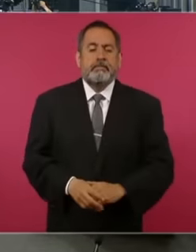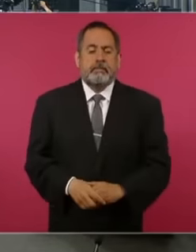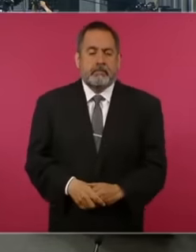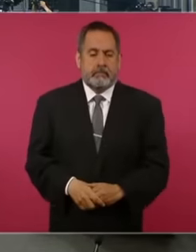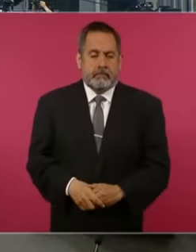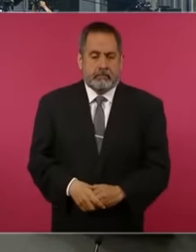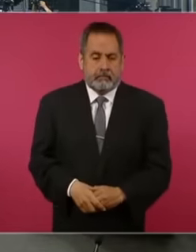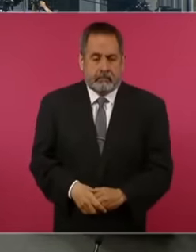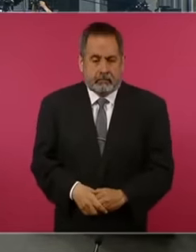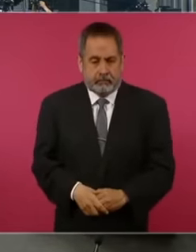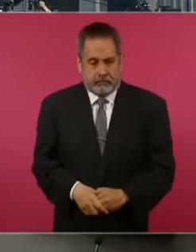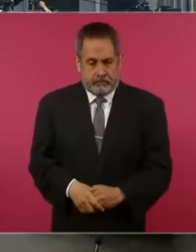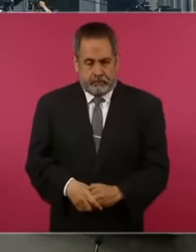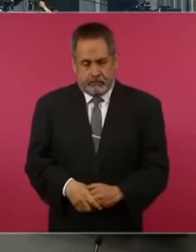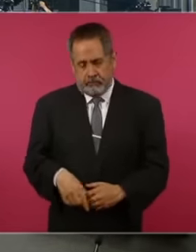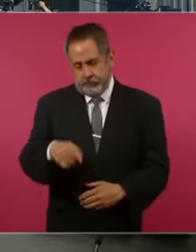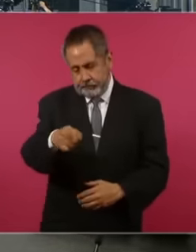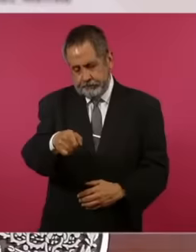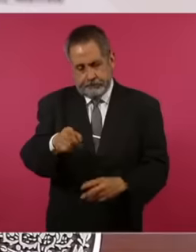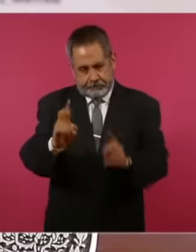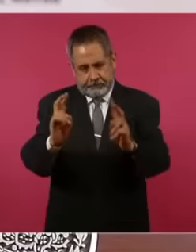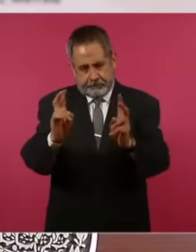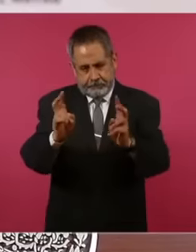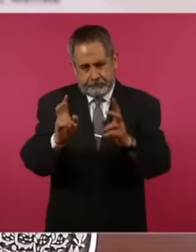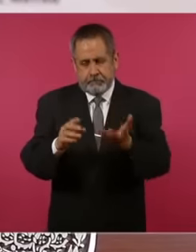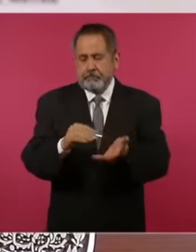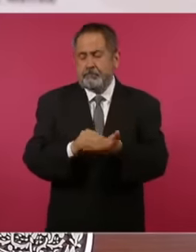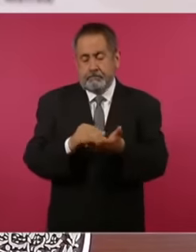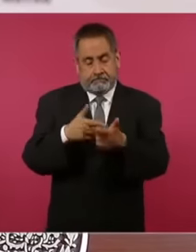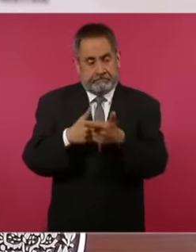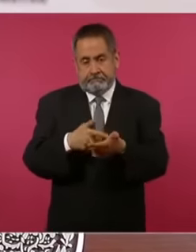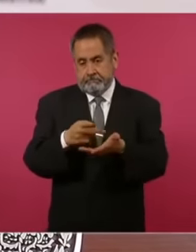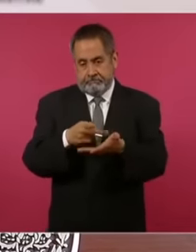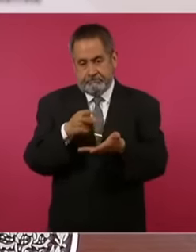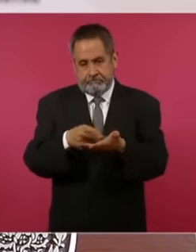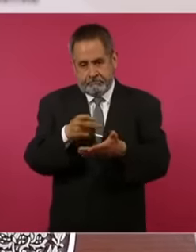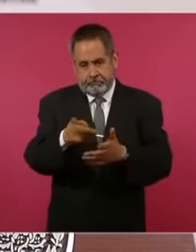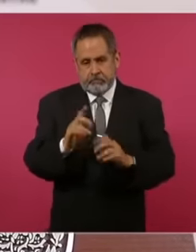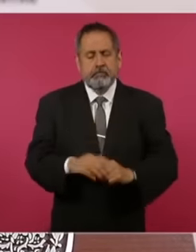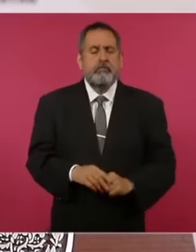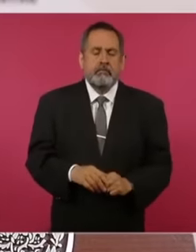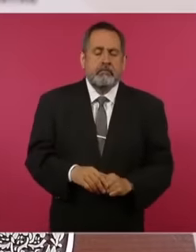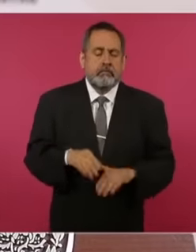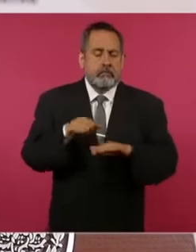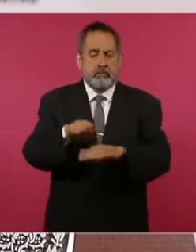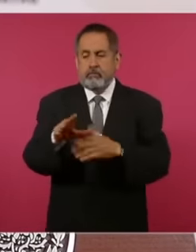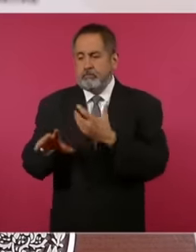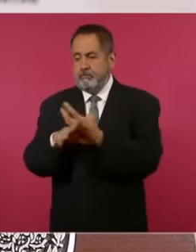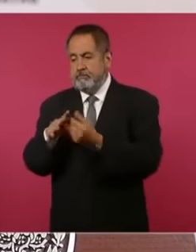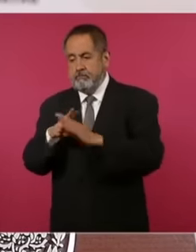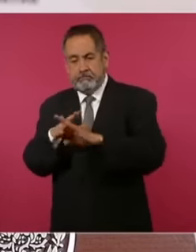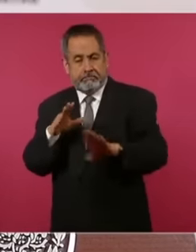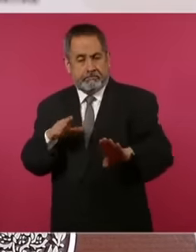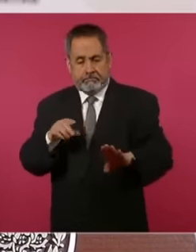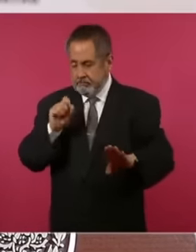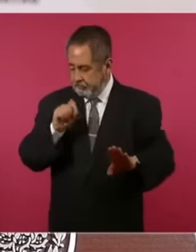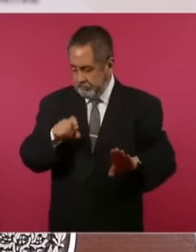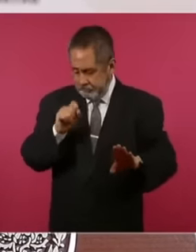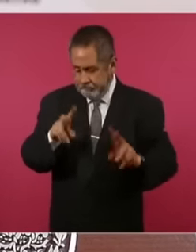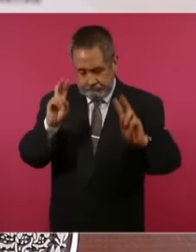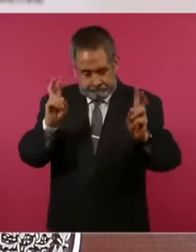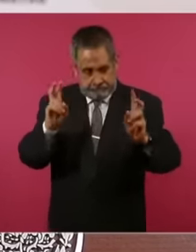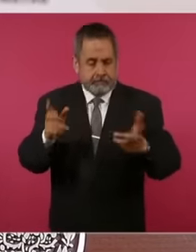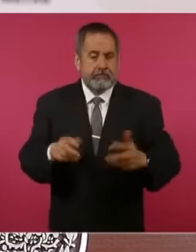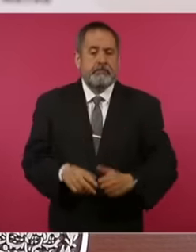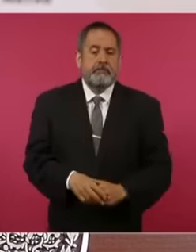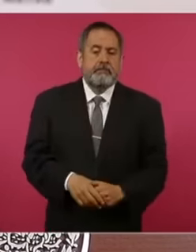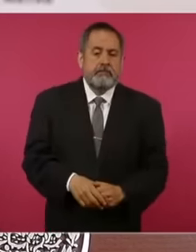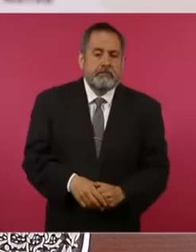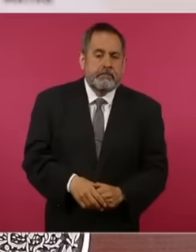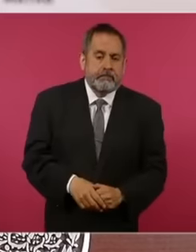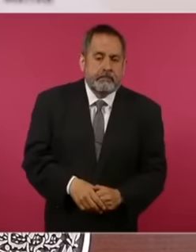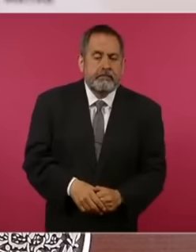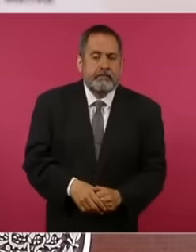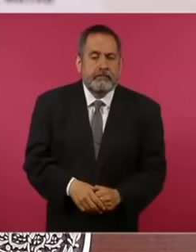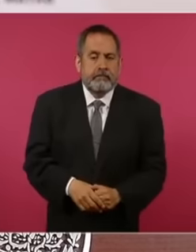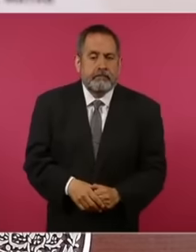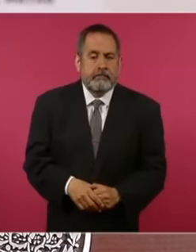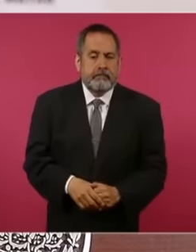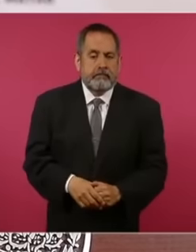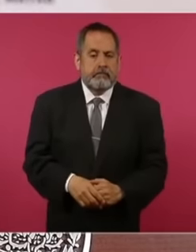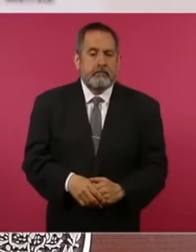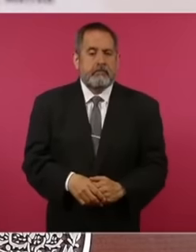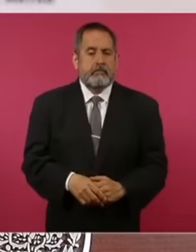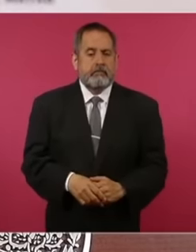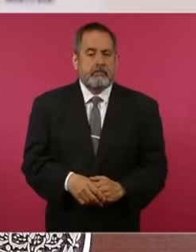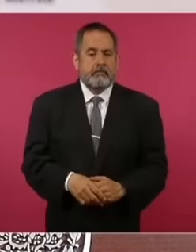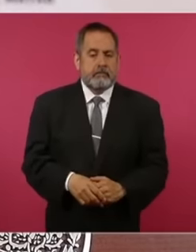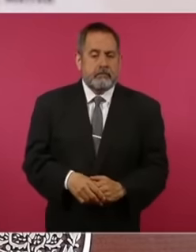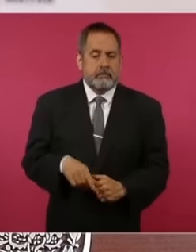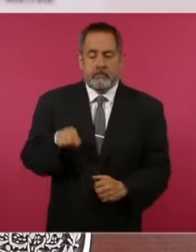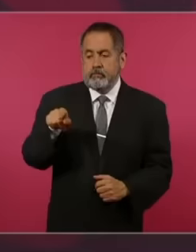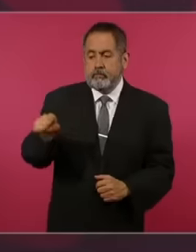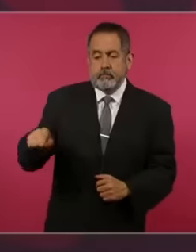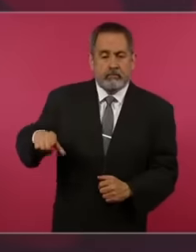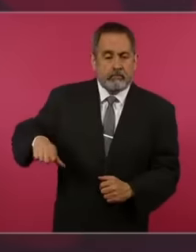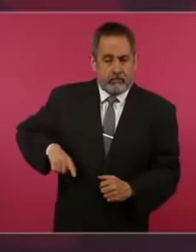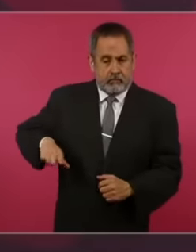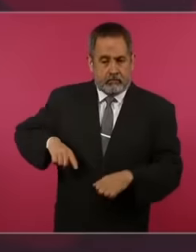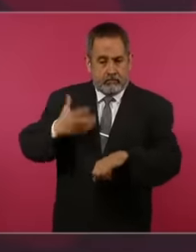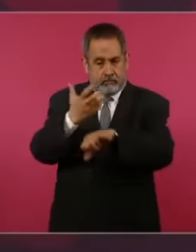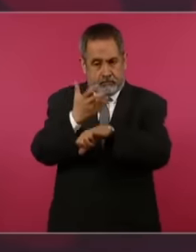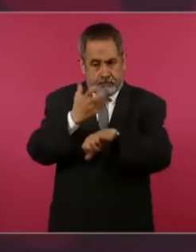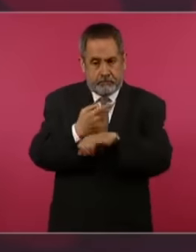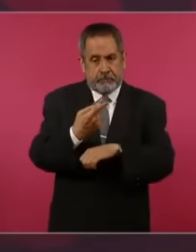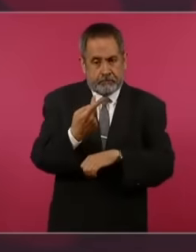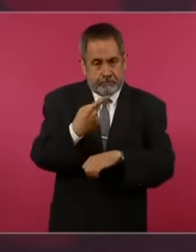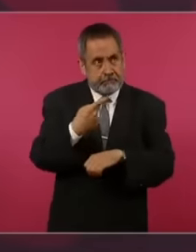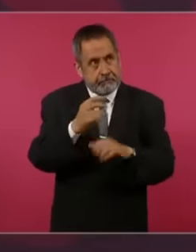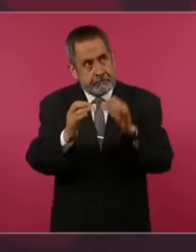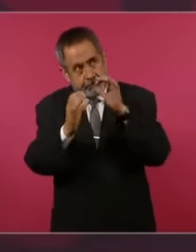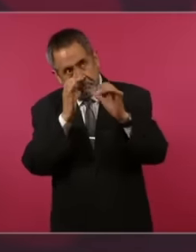permanent issue related to migration and there is communication with the United States government